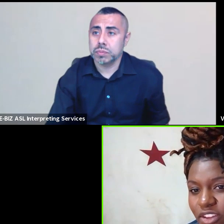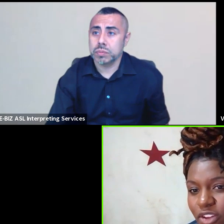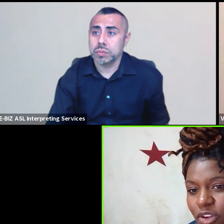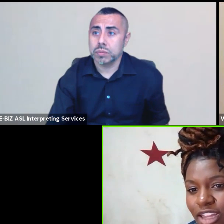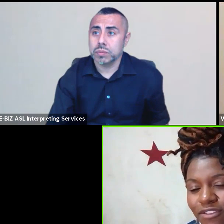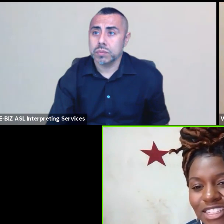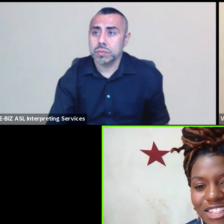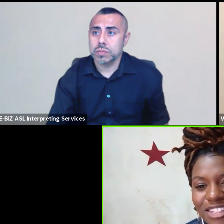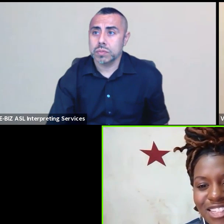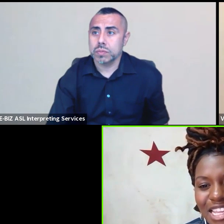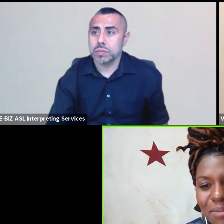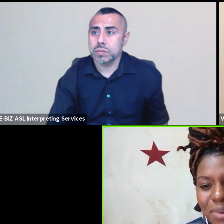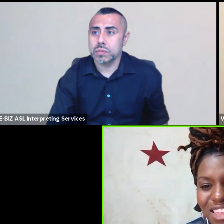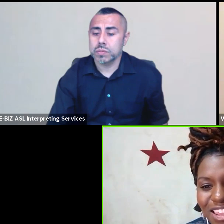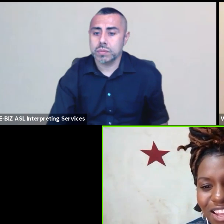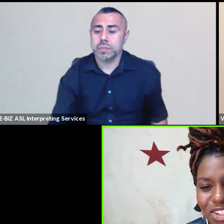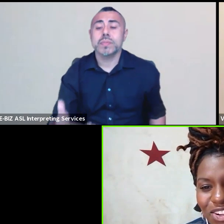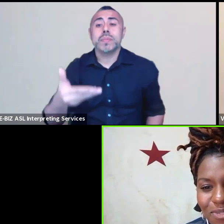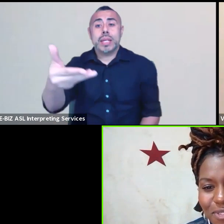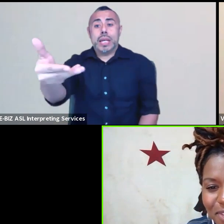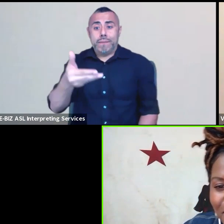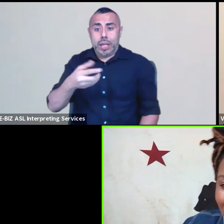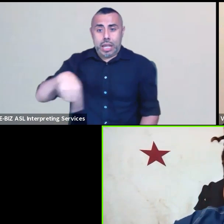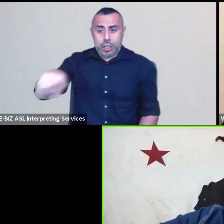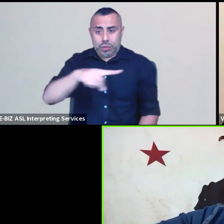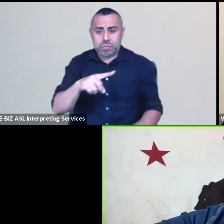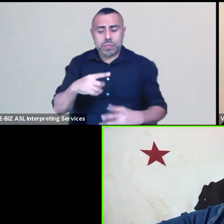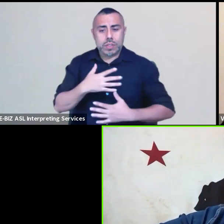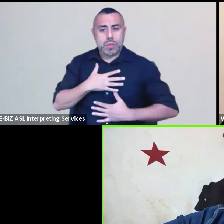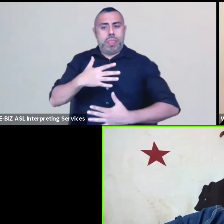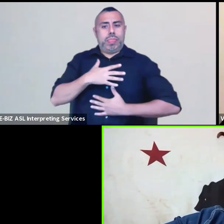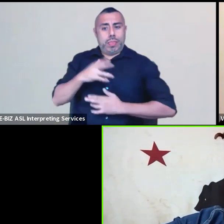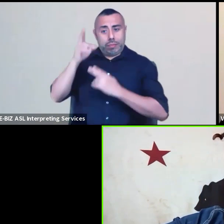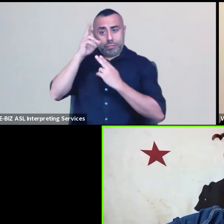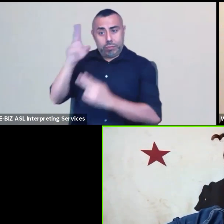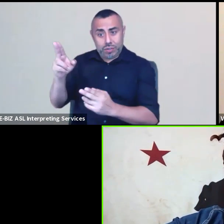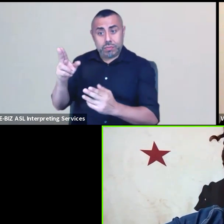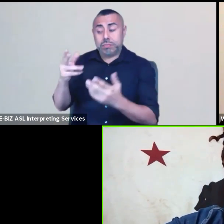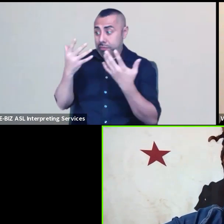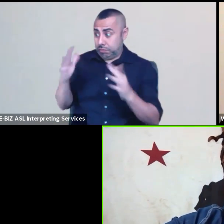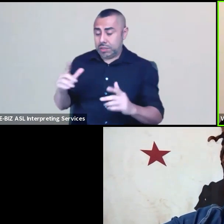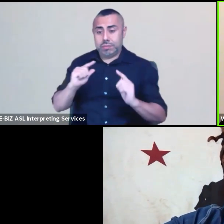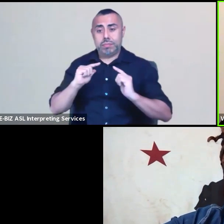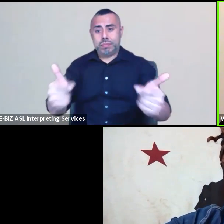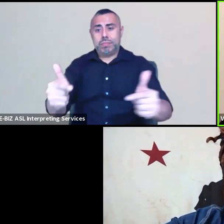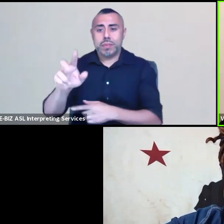So I invite us to take a breath and then I'll turn it over to Viv. Yes, thank you (speaking in foreign language).